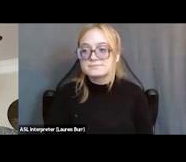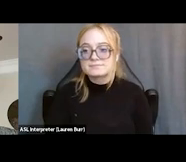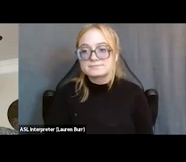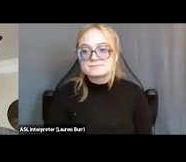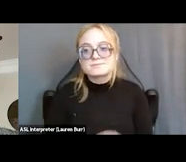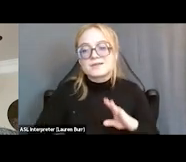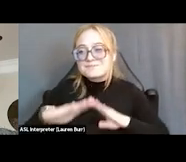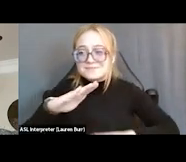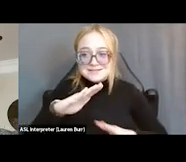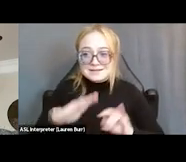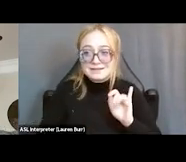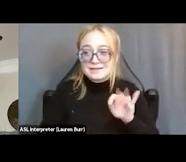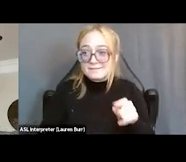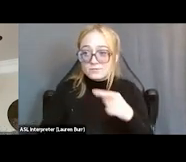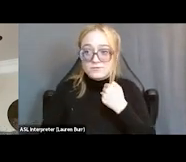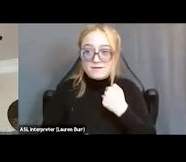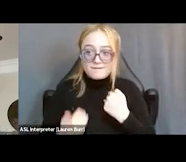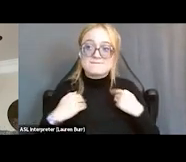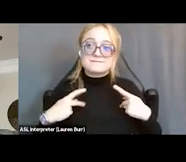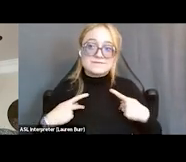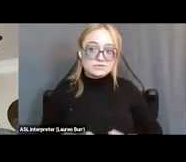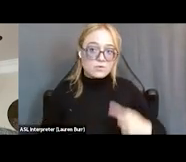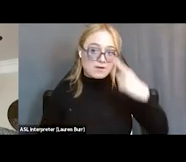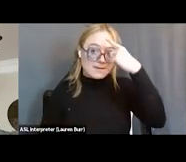if you have a physical or mental impairment that will,